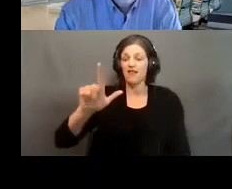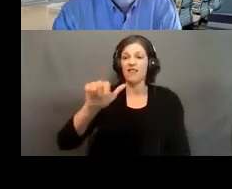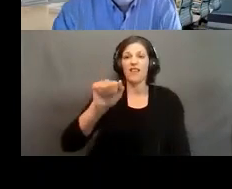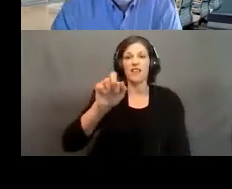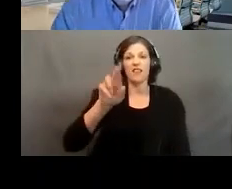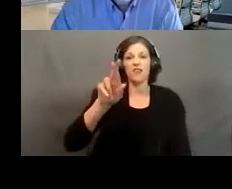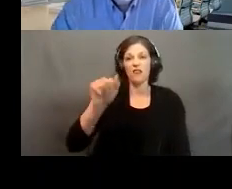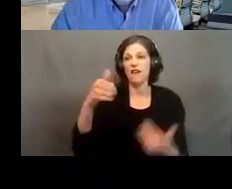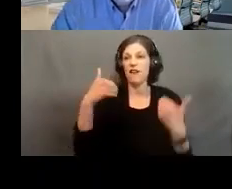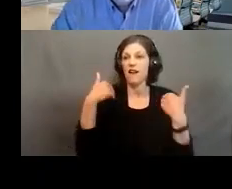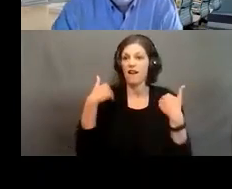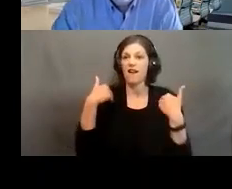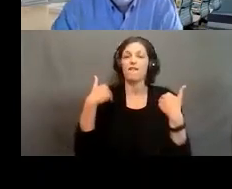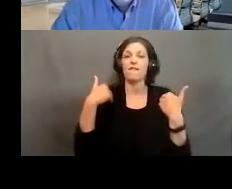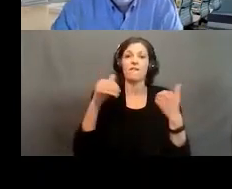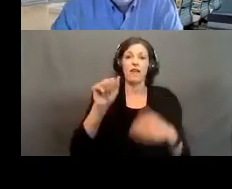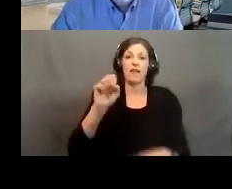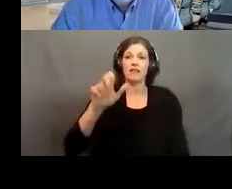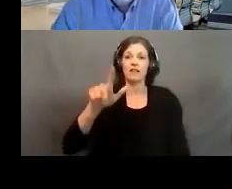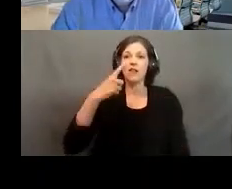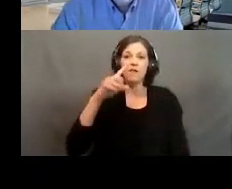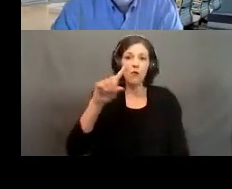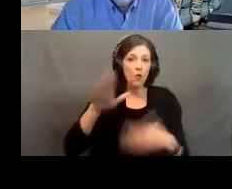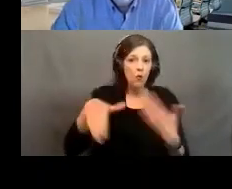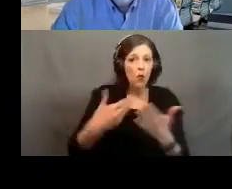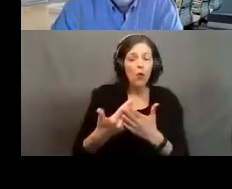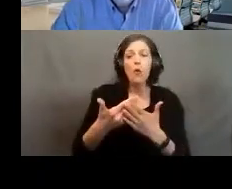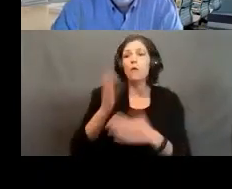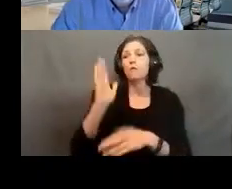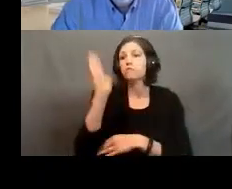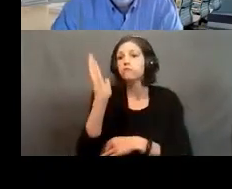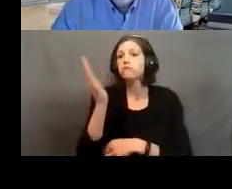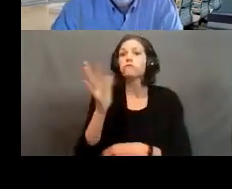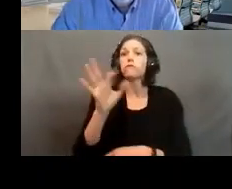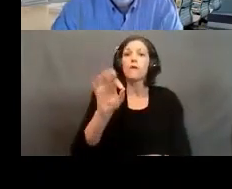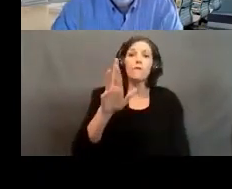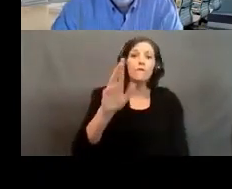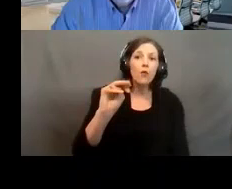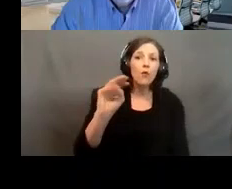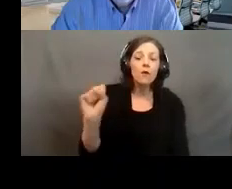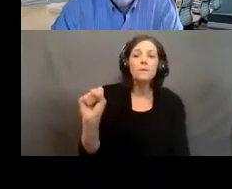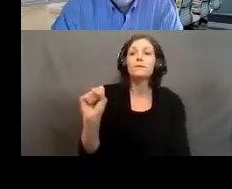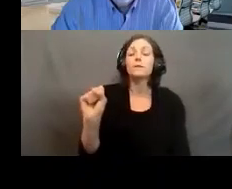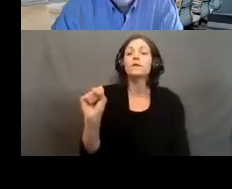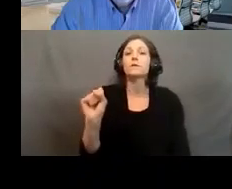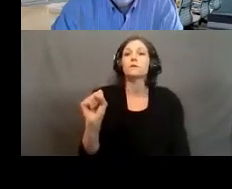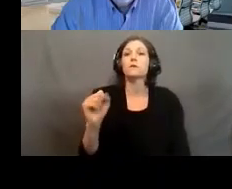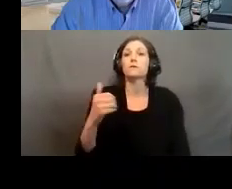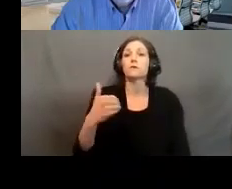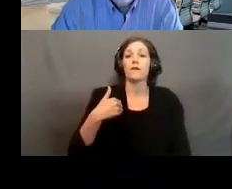its events. Webinars, forms 12:11:31 . We have the benefit of two ASL